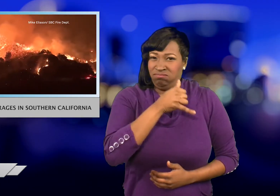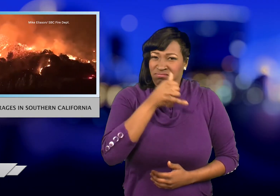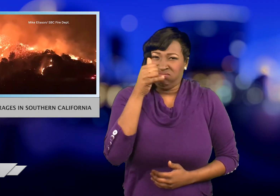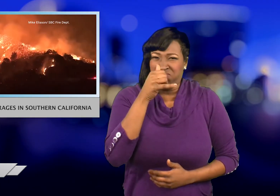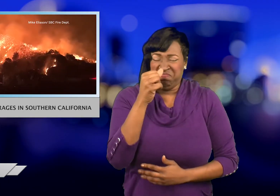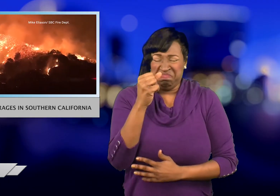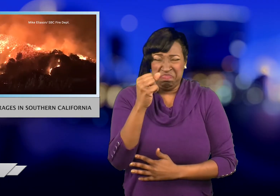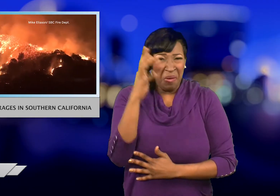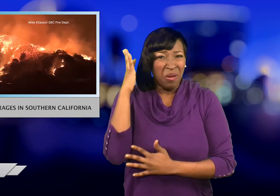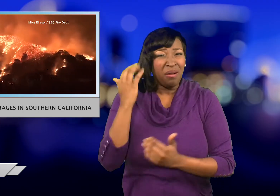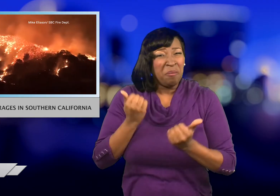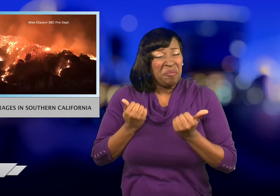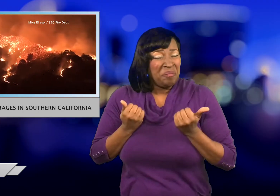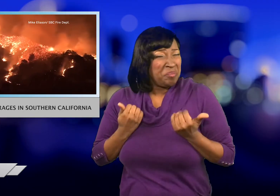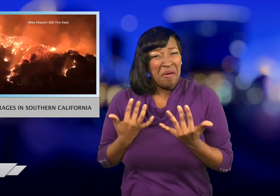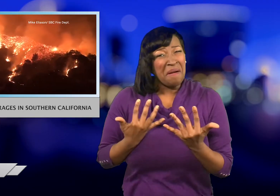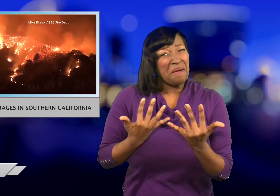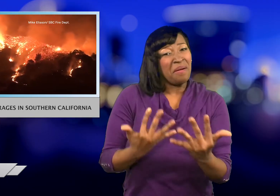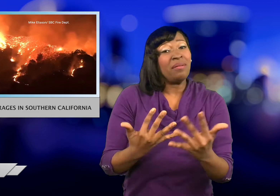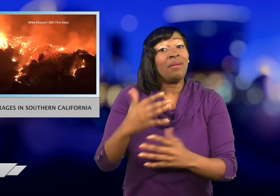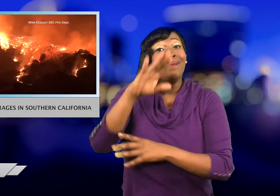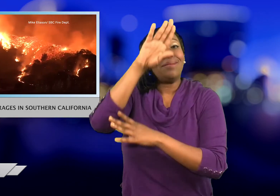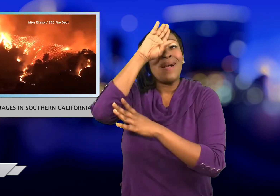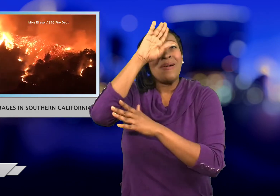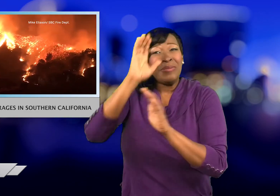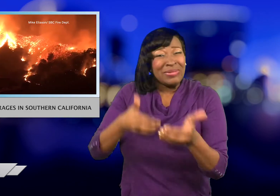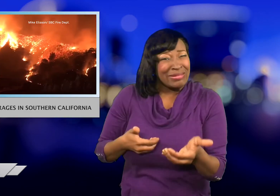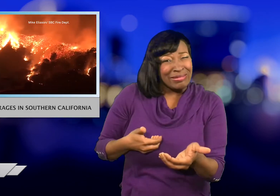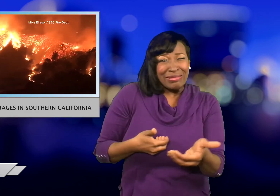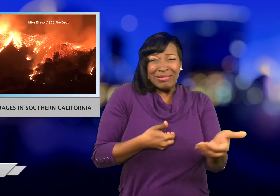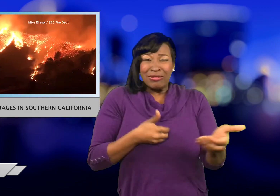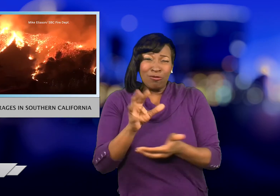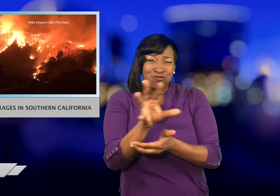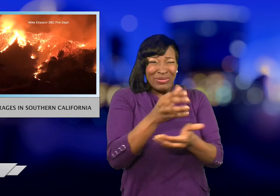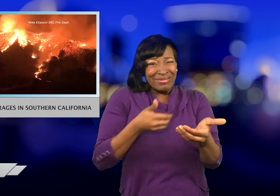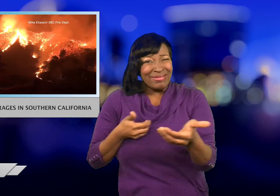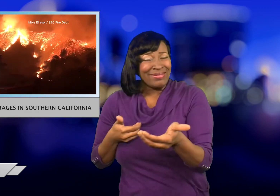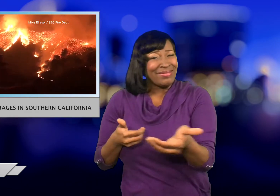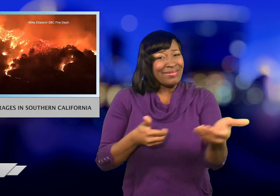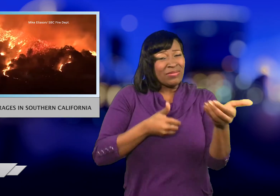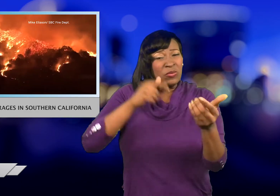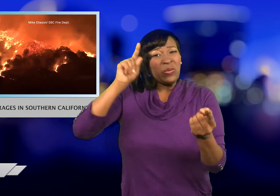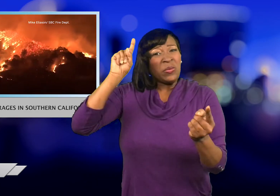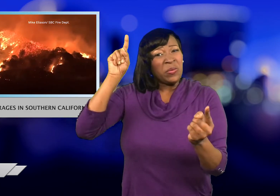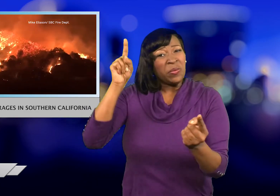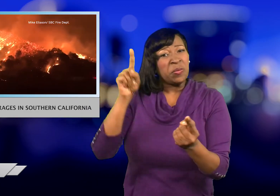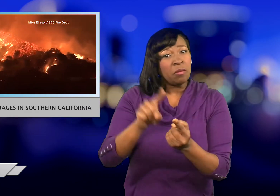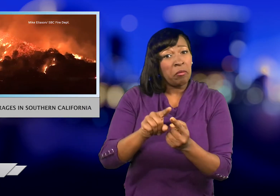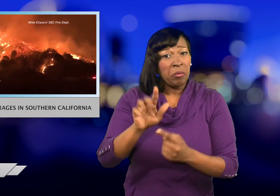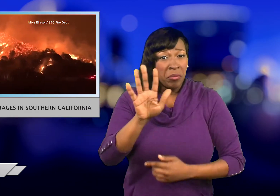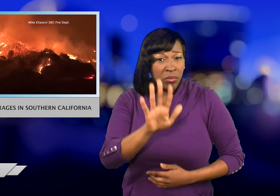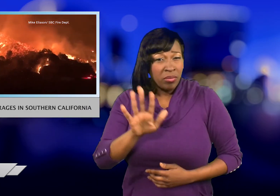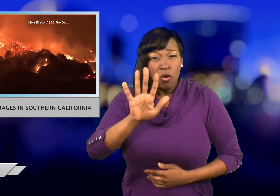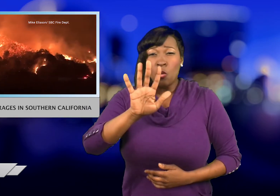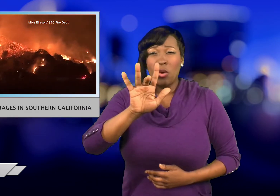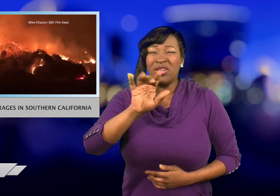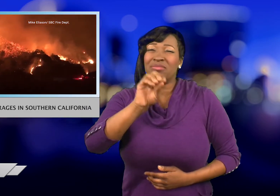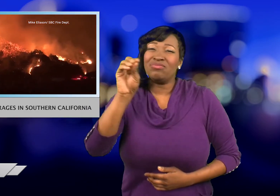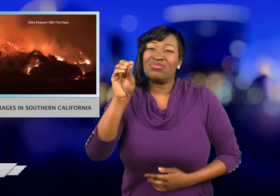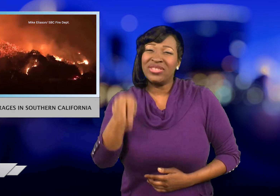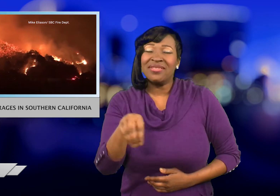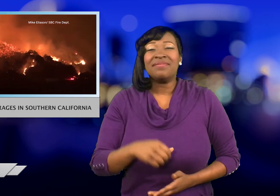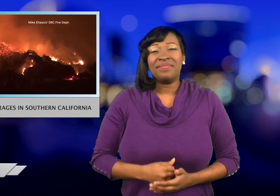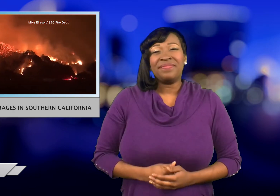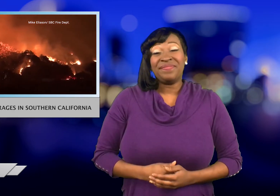Firefighters have contained about 25% of the massive fire.